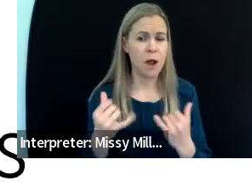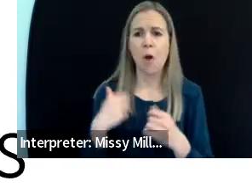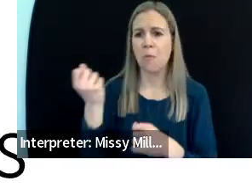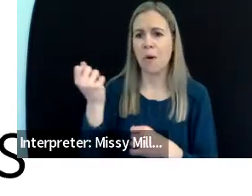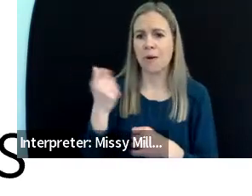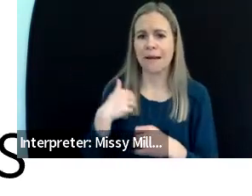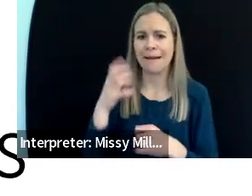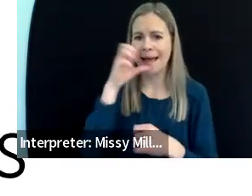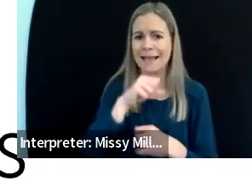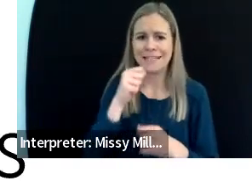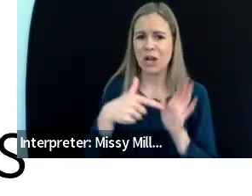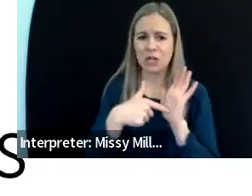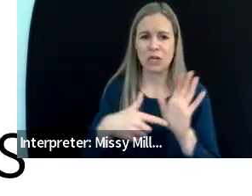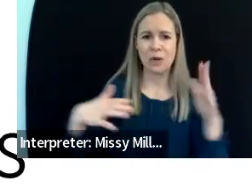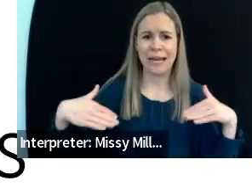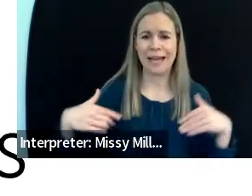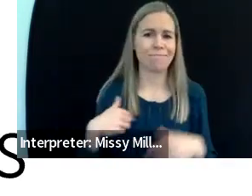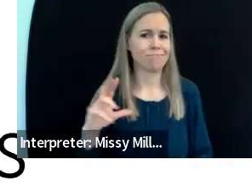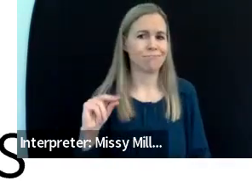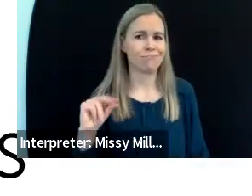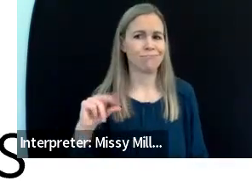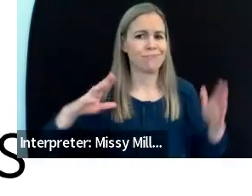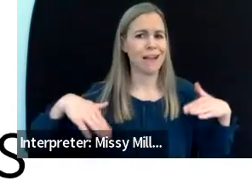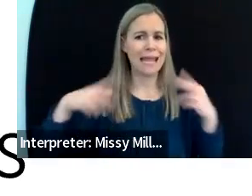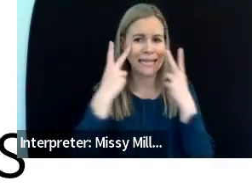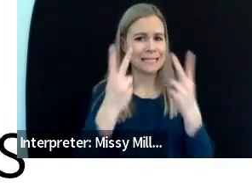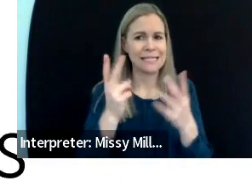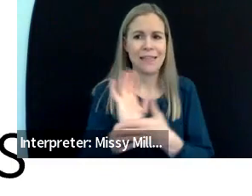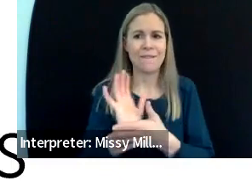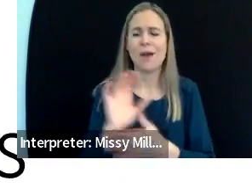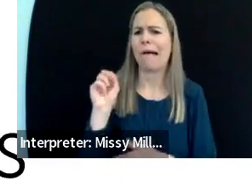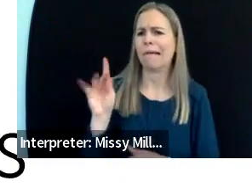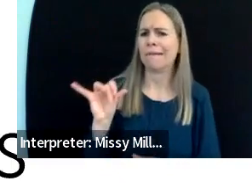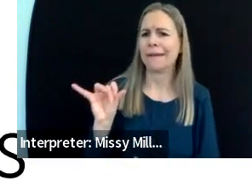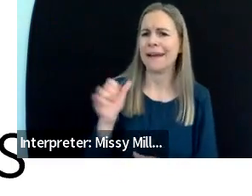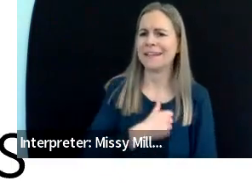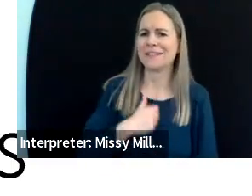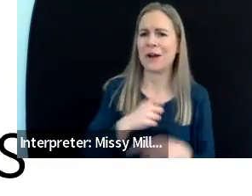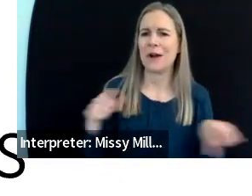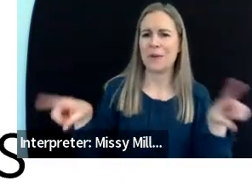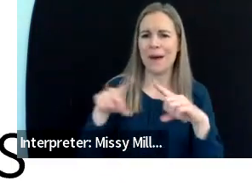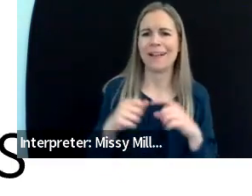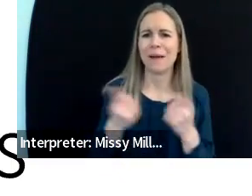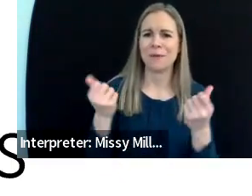Dr. Dillahunt: Uh, okay. Hold on. So the video is not sharing? Walt: It's not. It's not sharing. Dr. Dillahunt: Okay. Sorry guys.